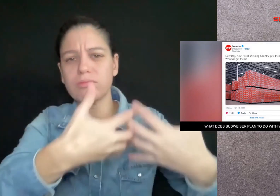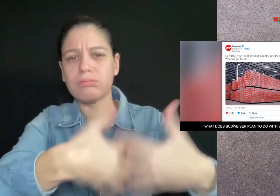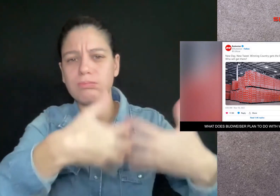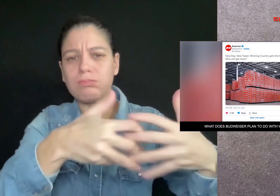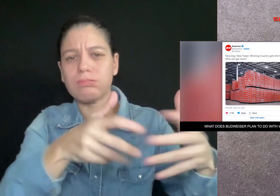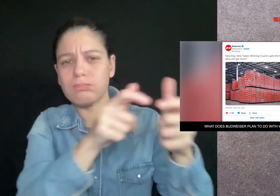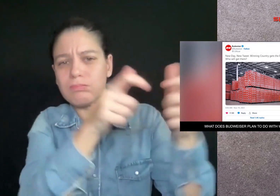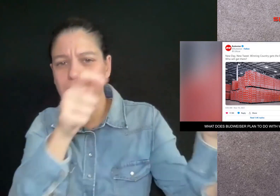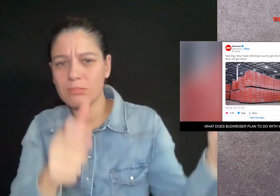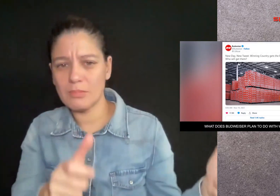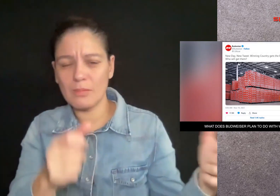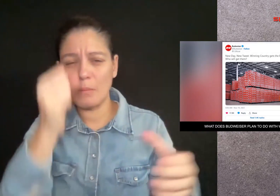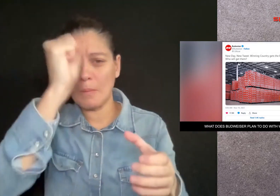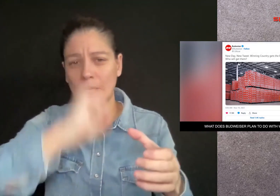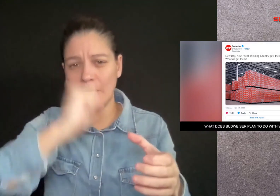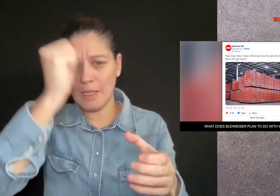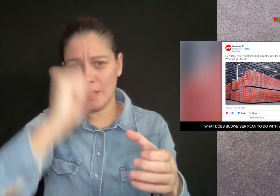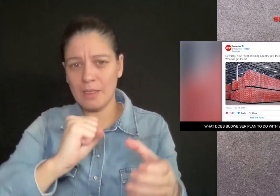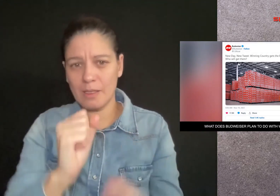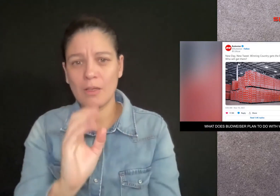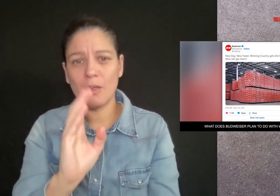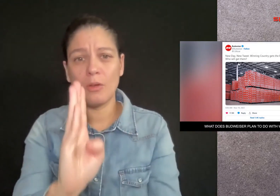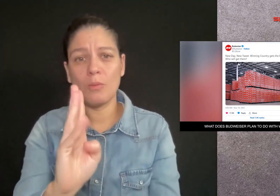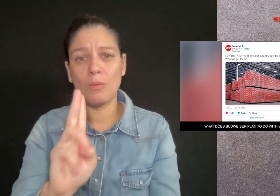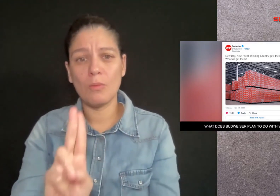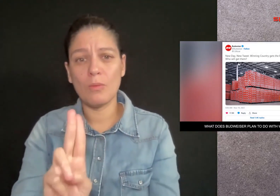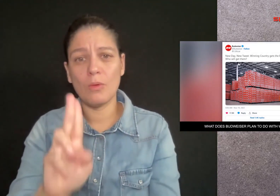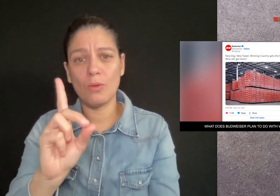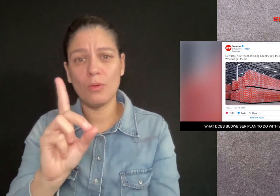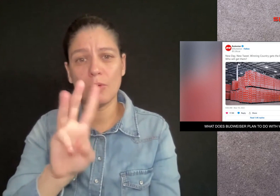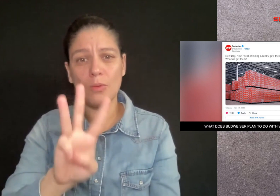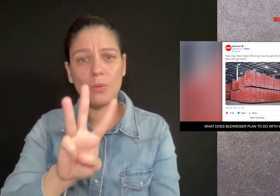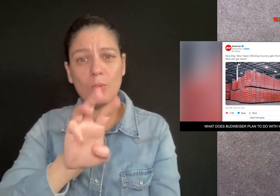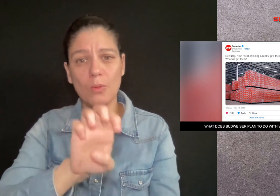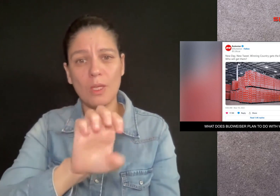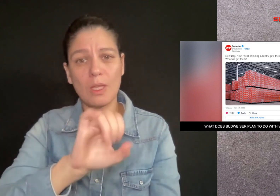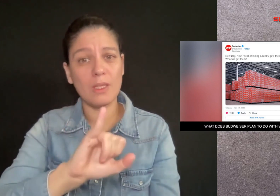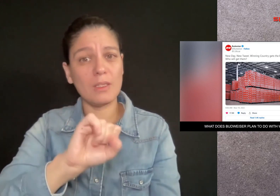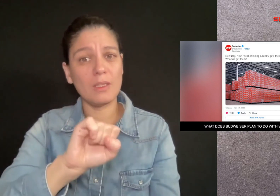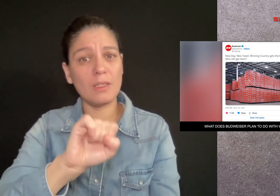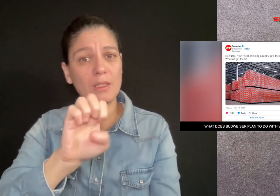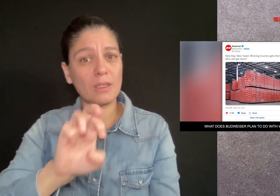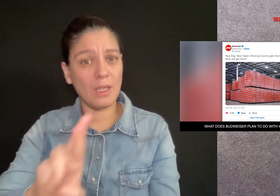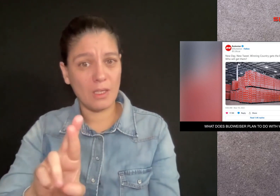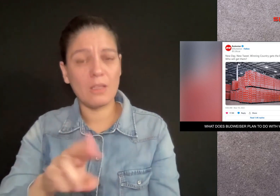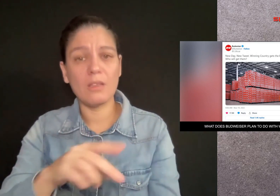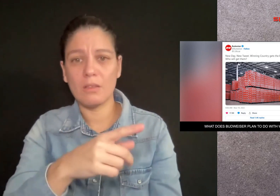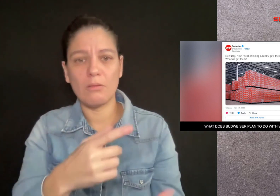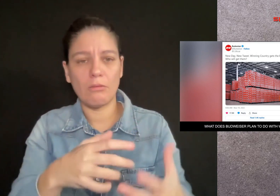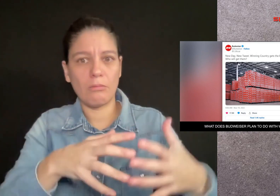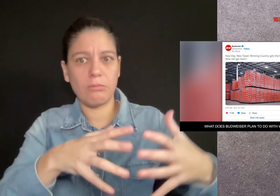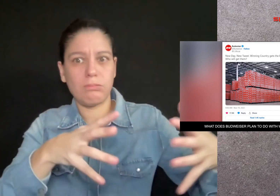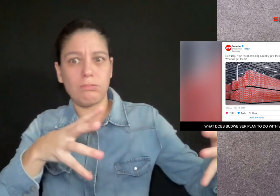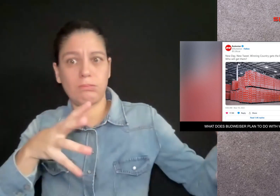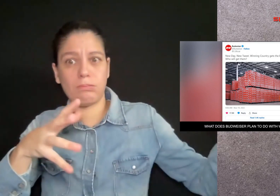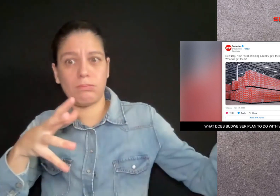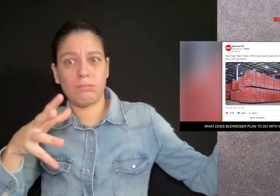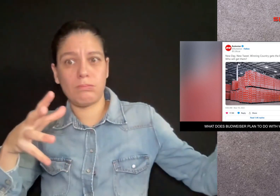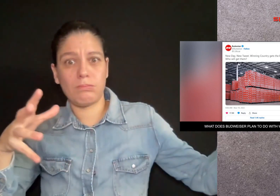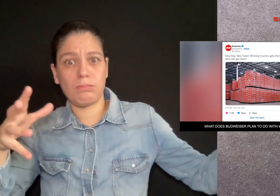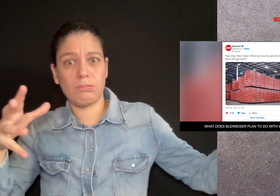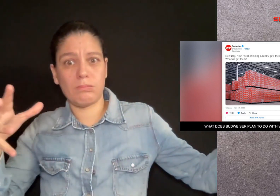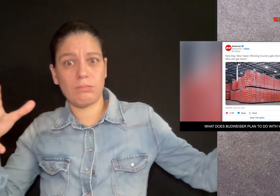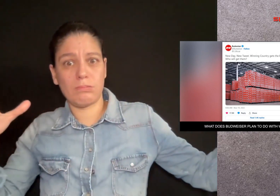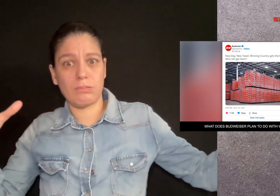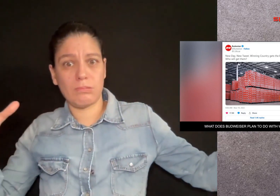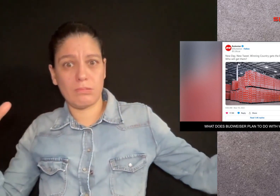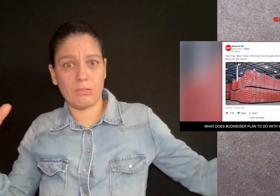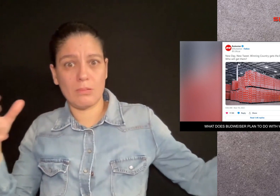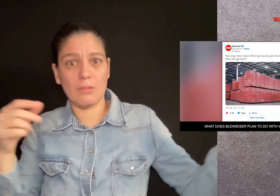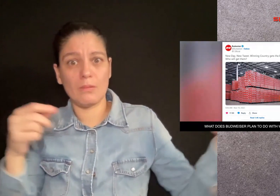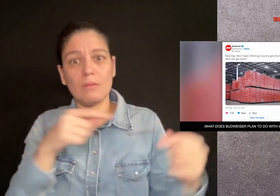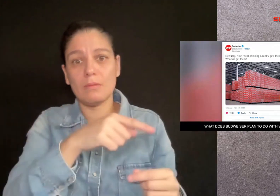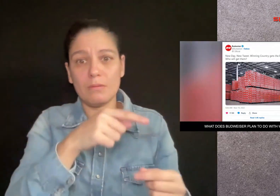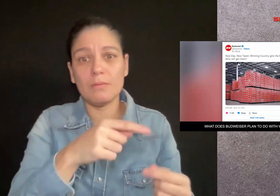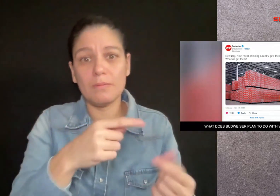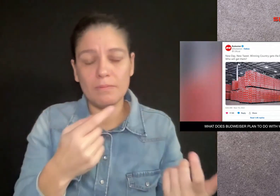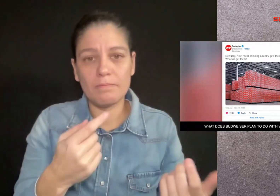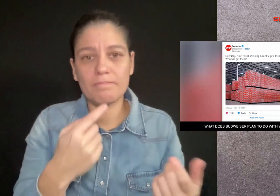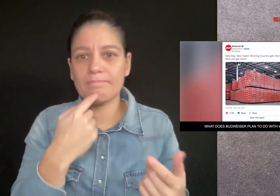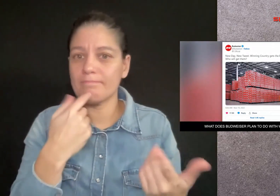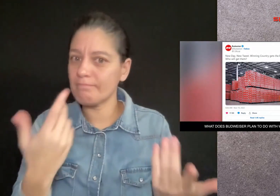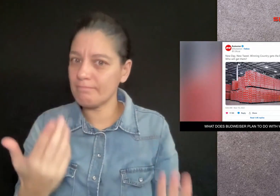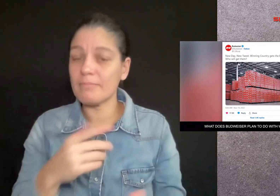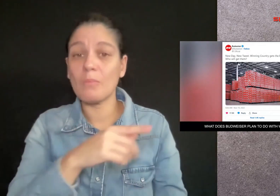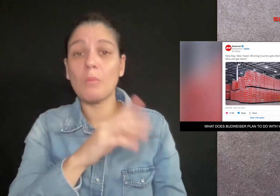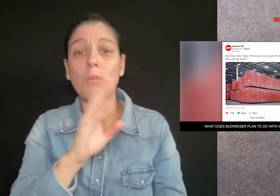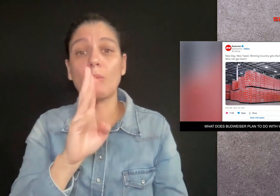that meant beer maker Budweiser has a whole lot of beer left over